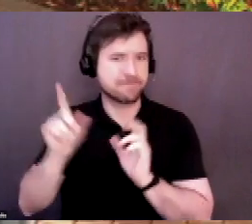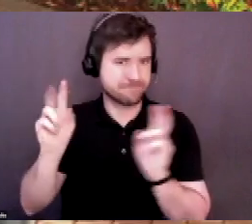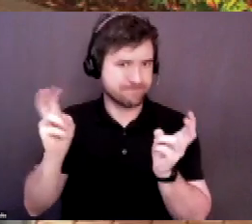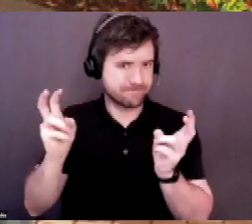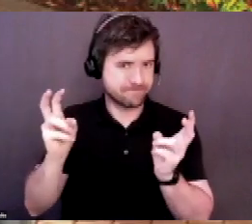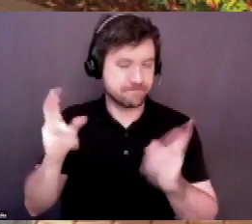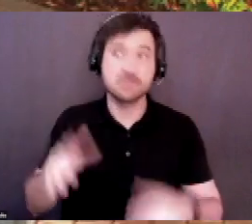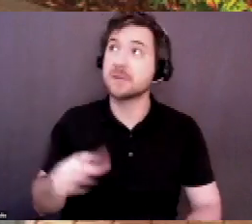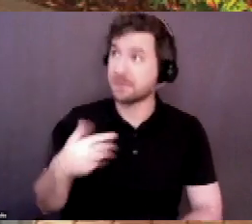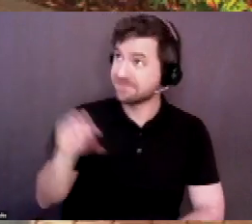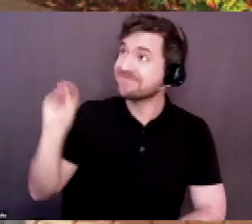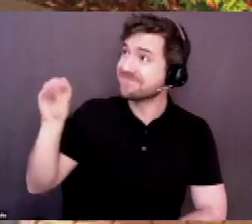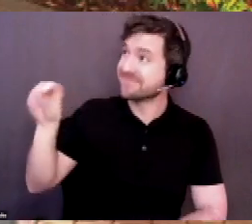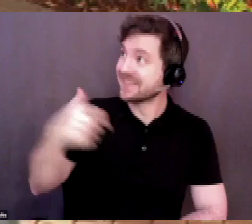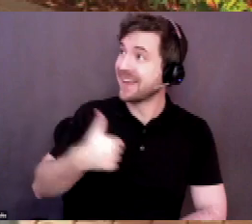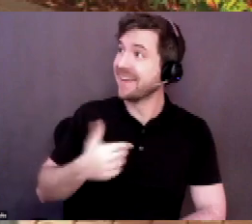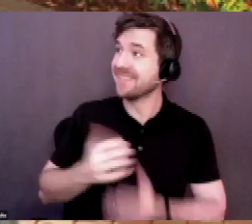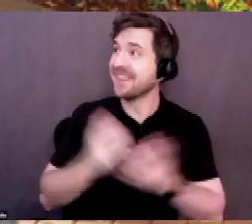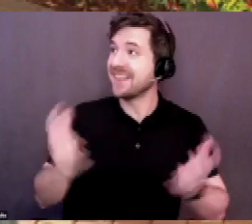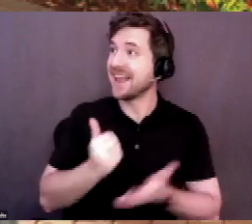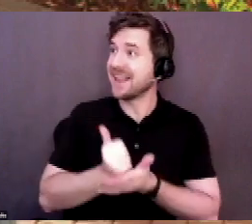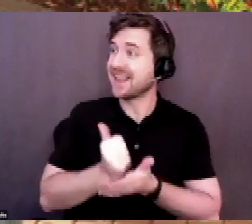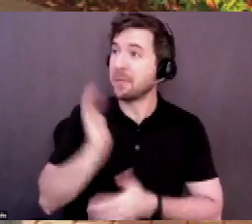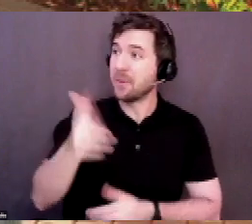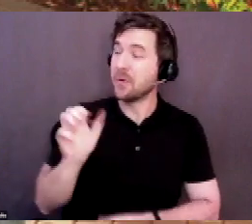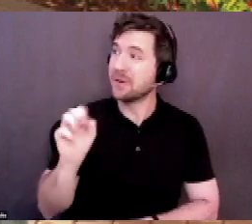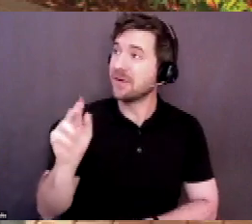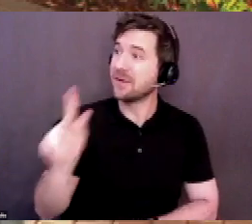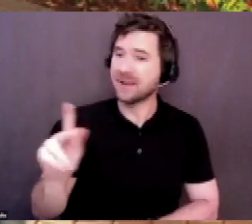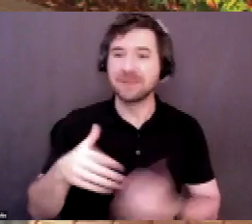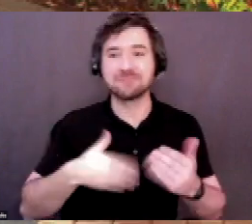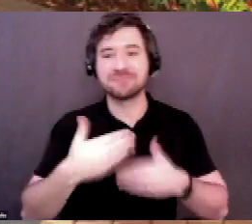I'm going to be okay, and went on my merry way.